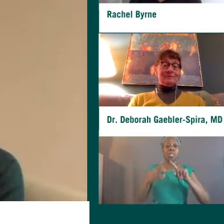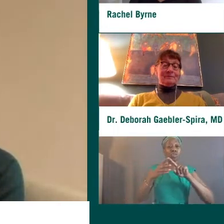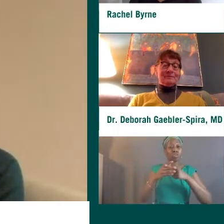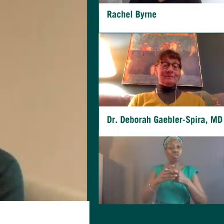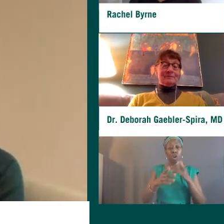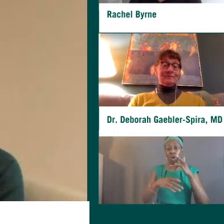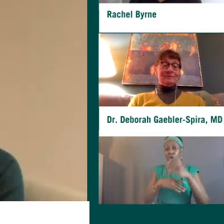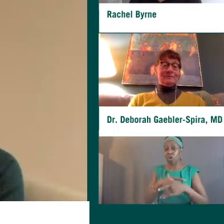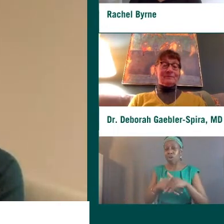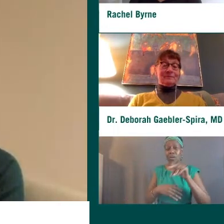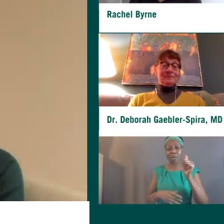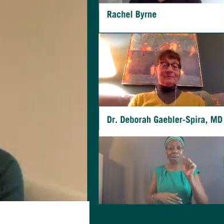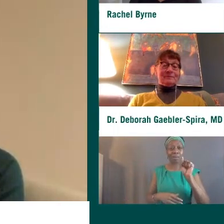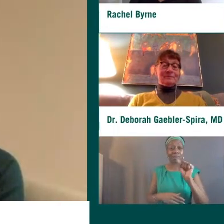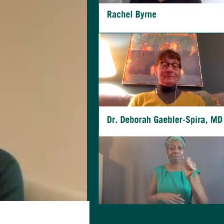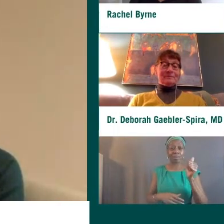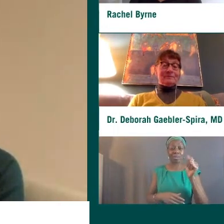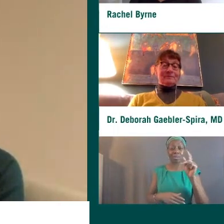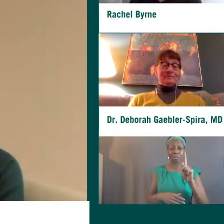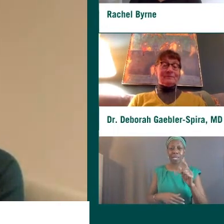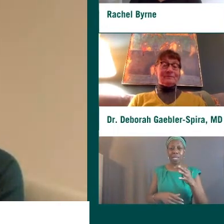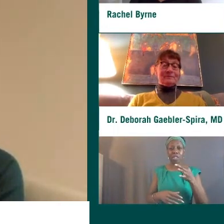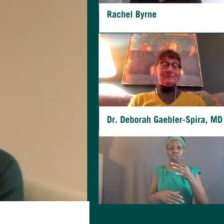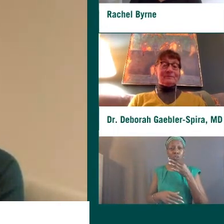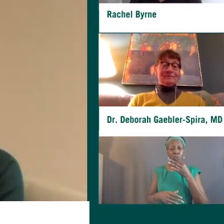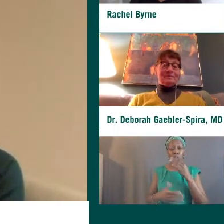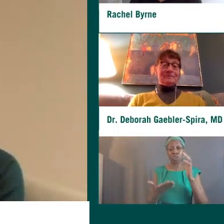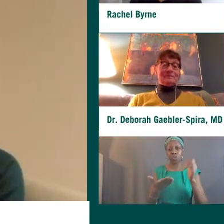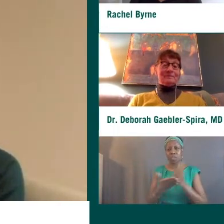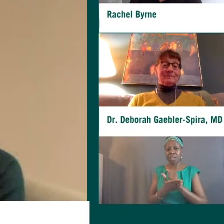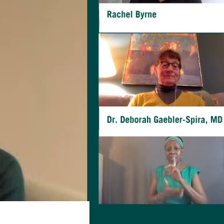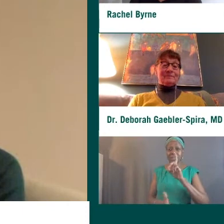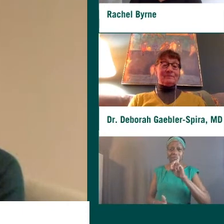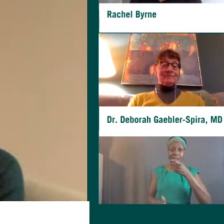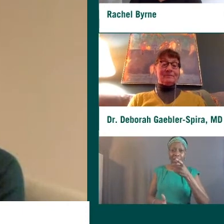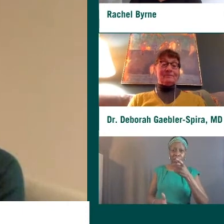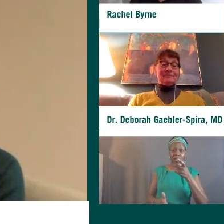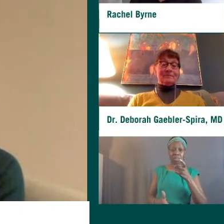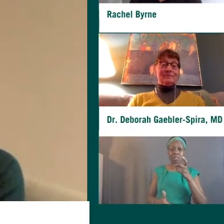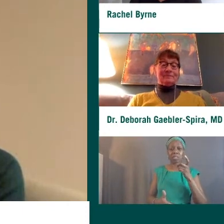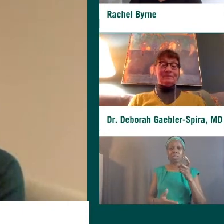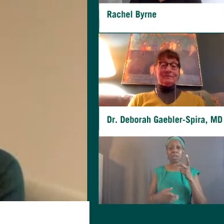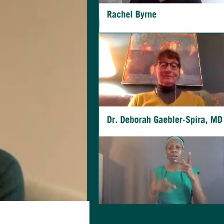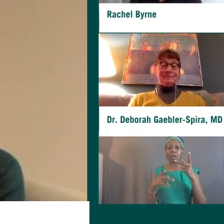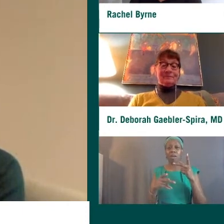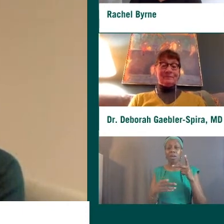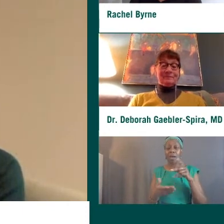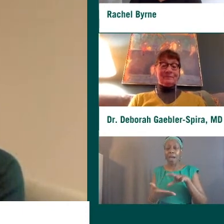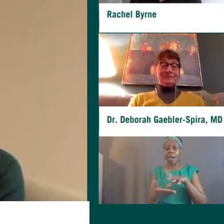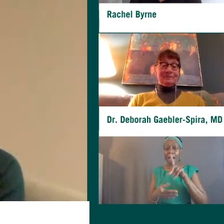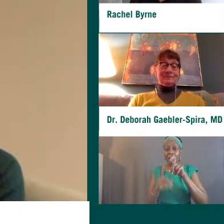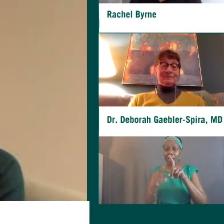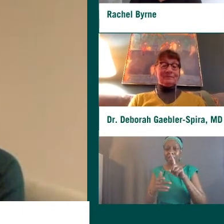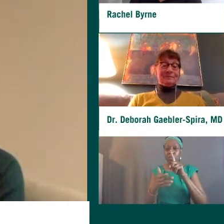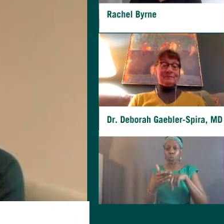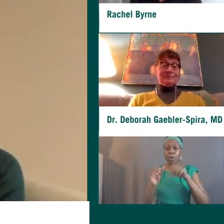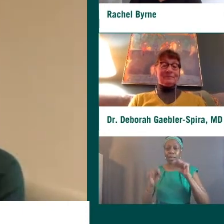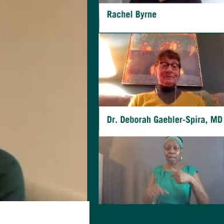find out what you can do at home. Because that's the key as well. Aside from going out to the rehabs